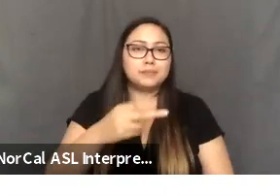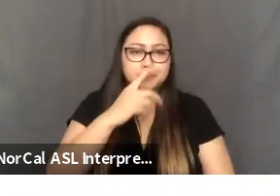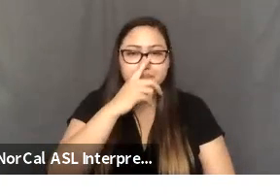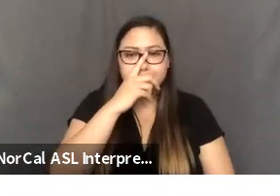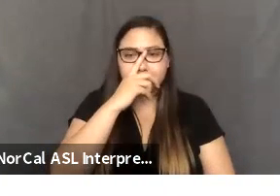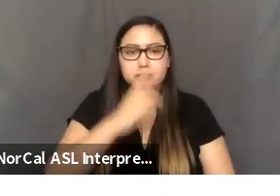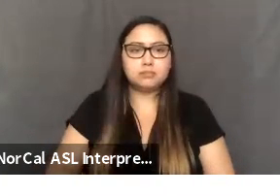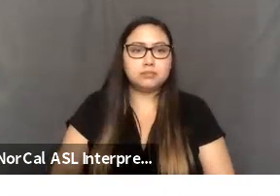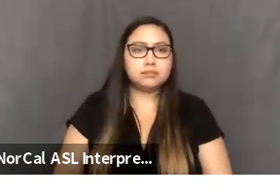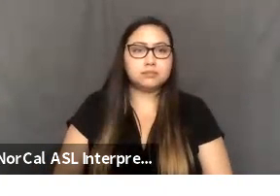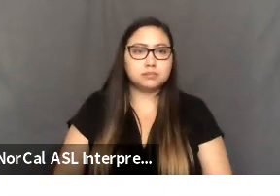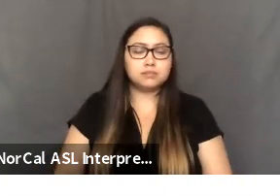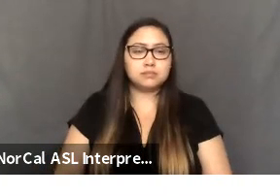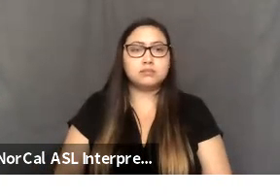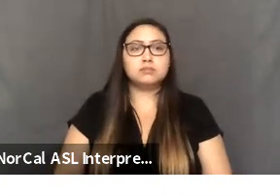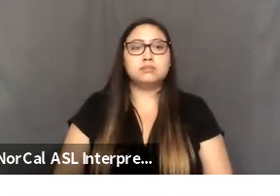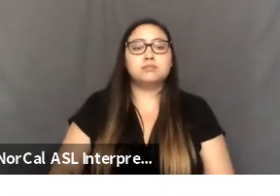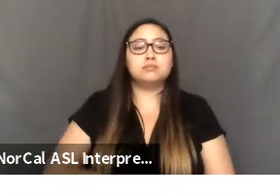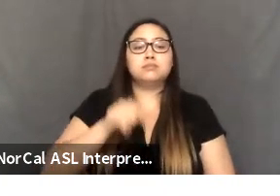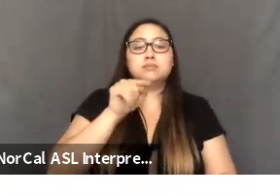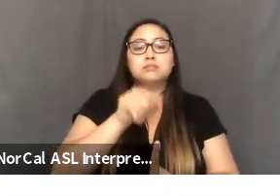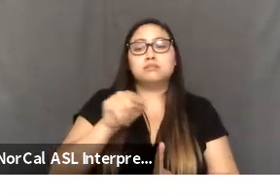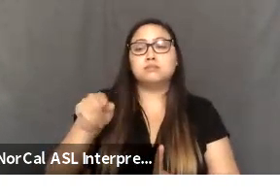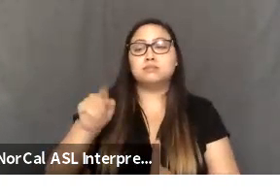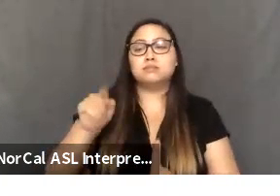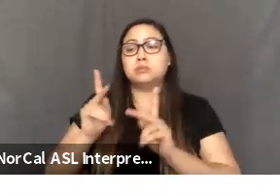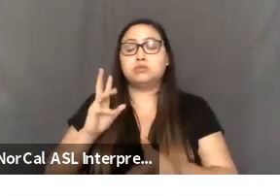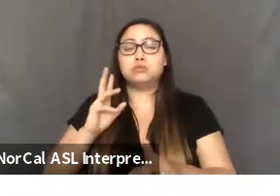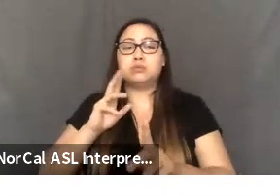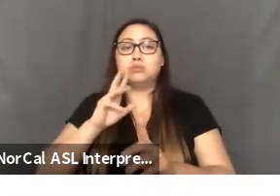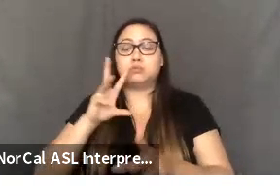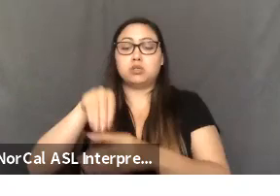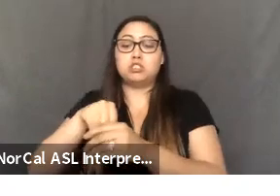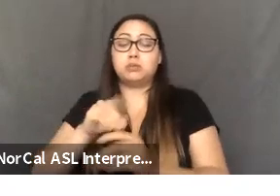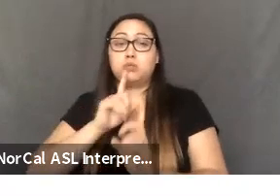So participants reported one of the challenges is not only documenting